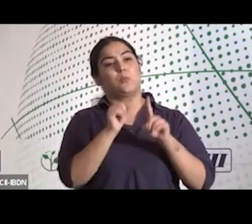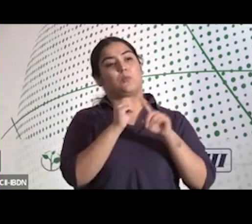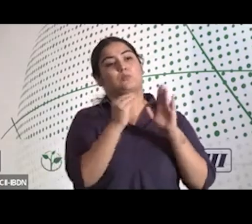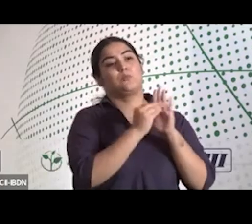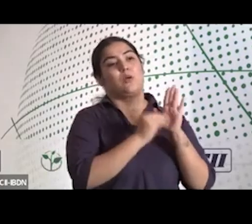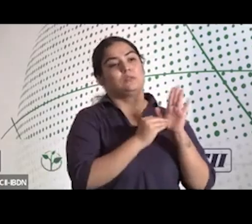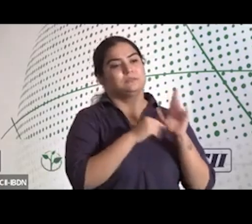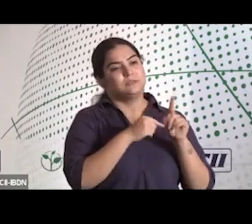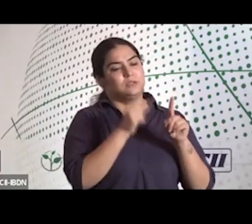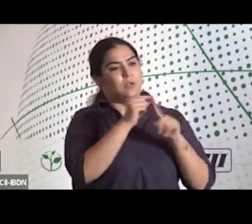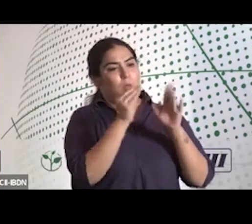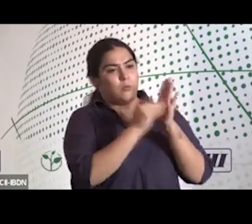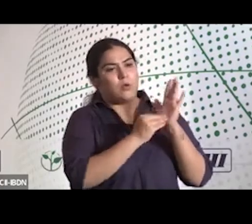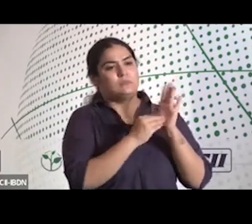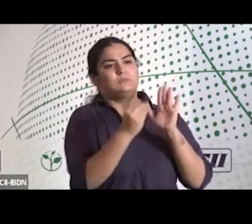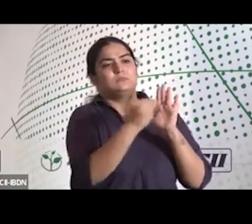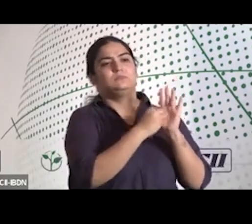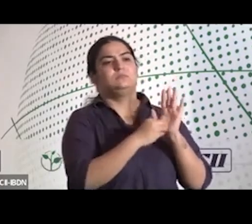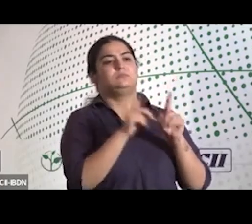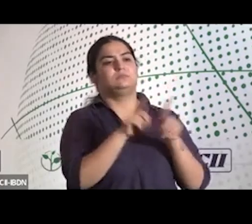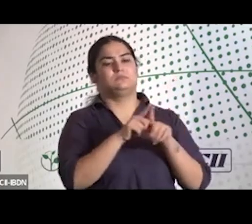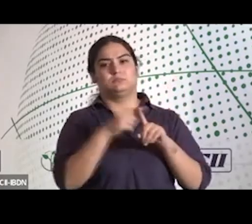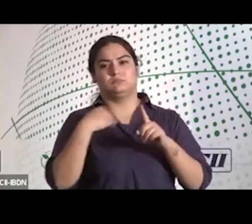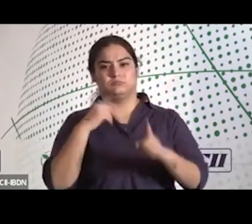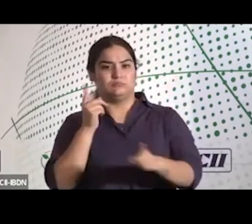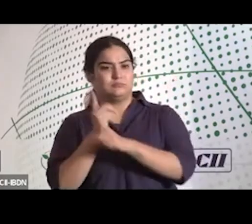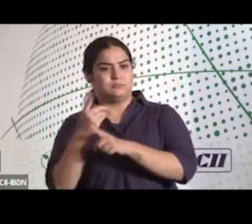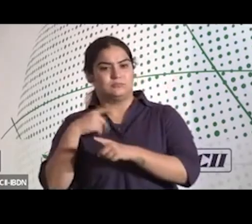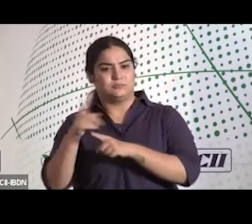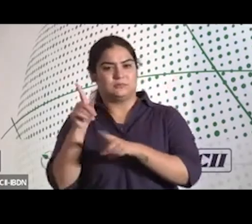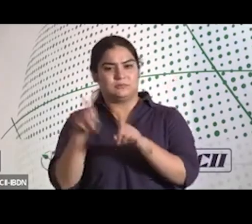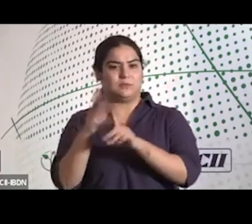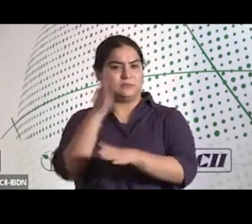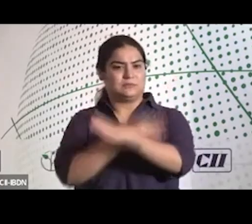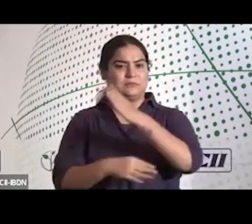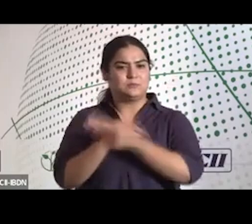I was talking to my friend Taha, I think he's the Disabilities Commissioner of GLA